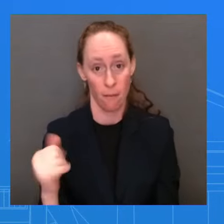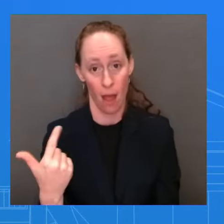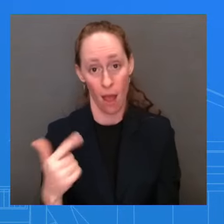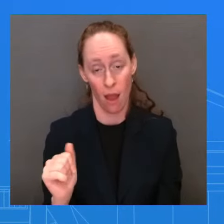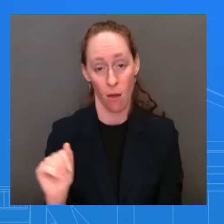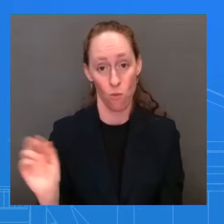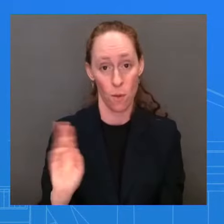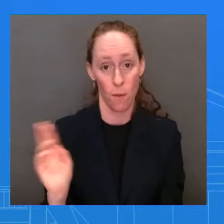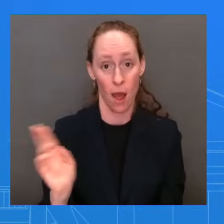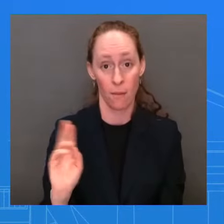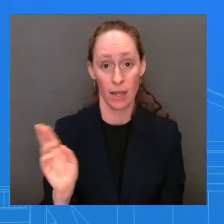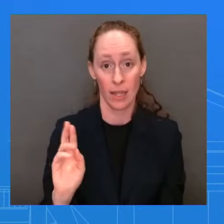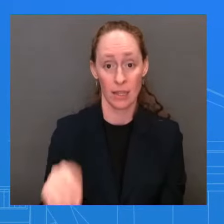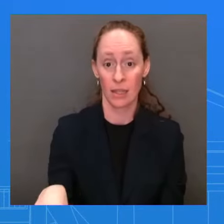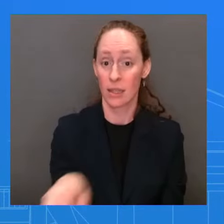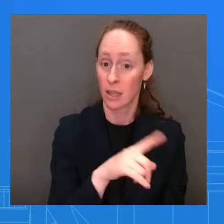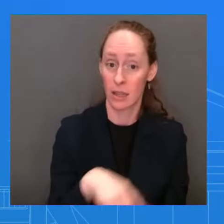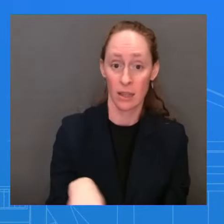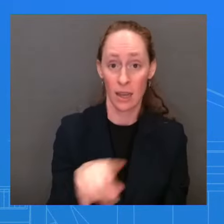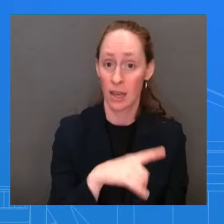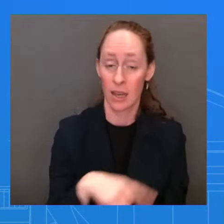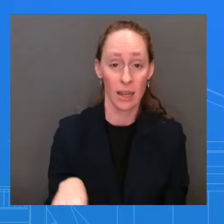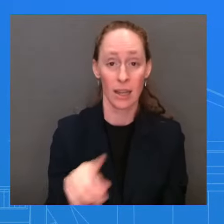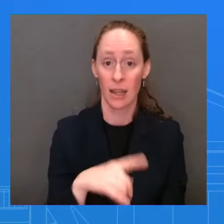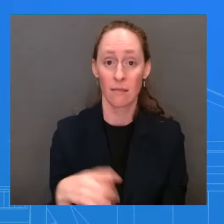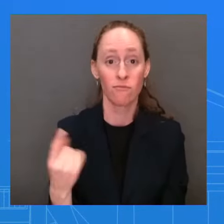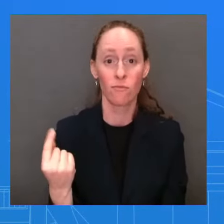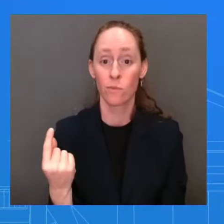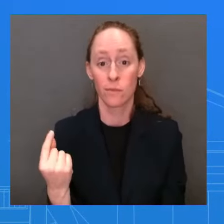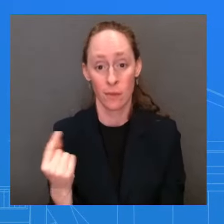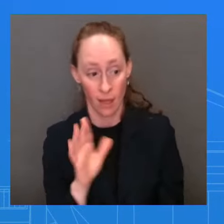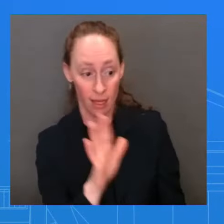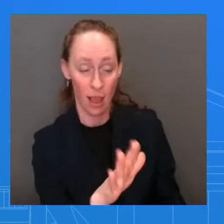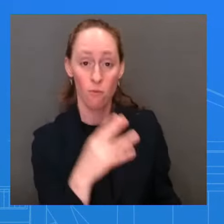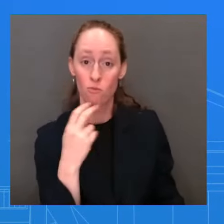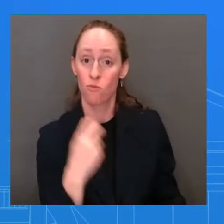they want to hold the American economy hostage. They're doing this.